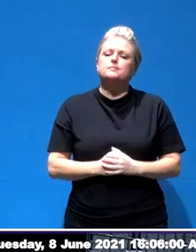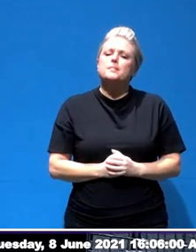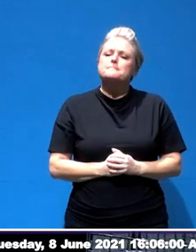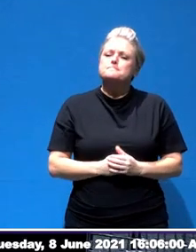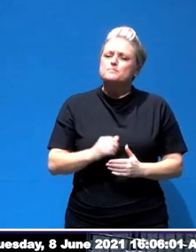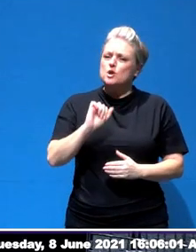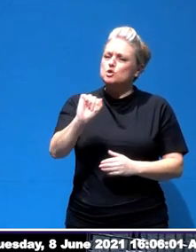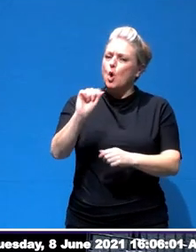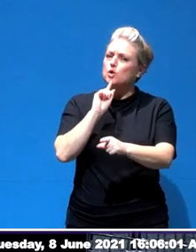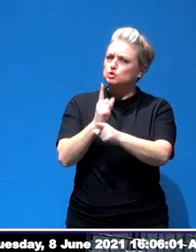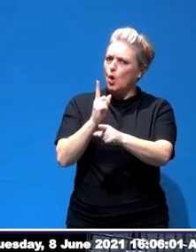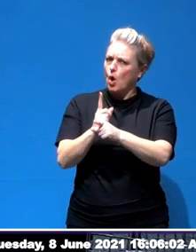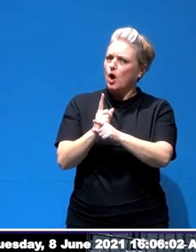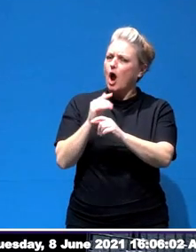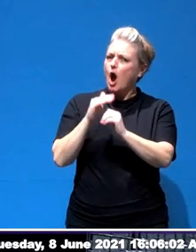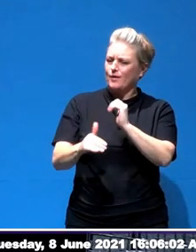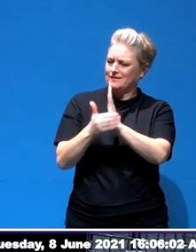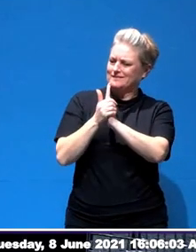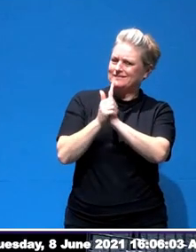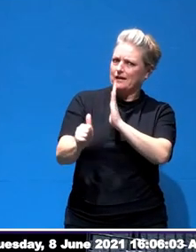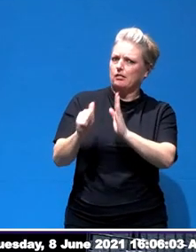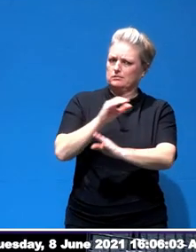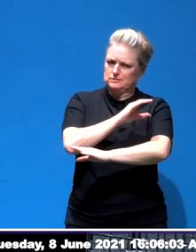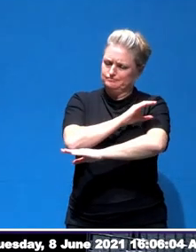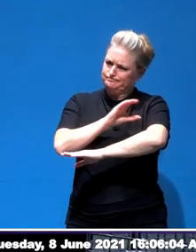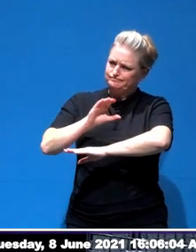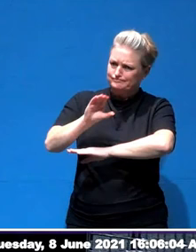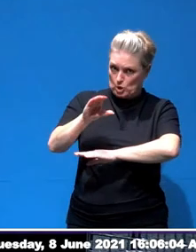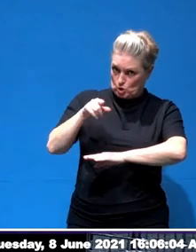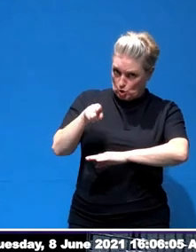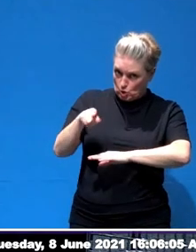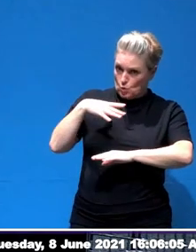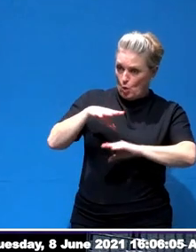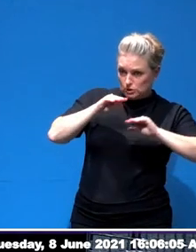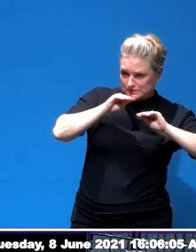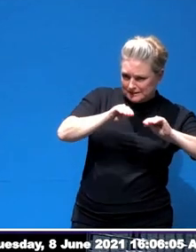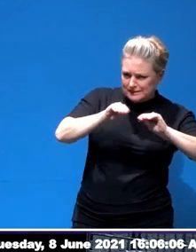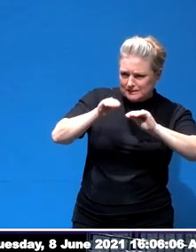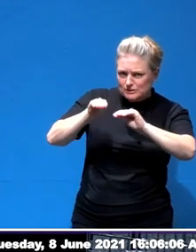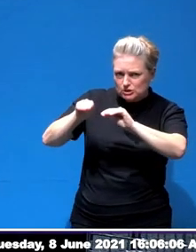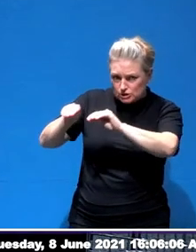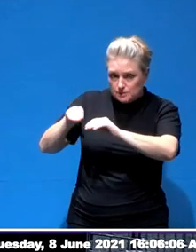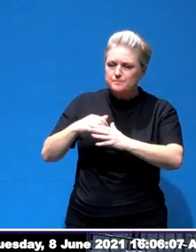Are you training staff to actually work directly with